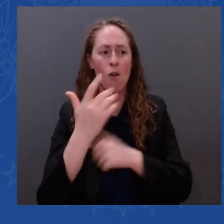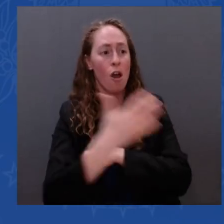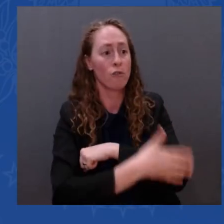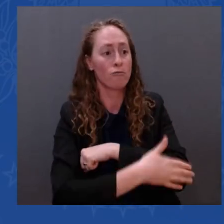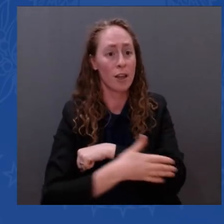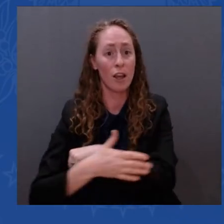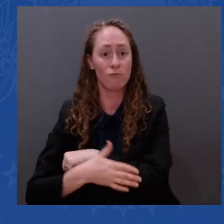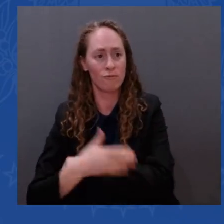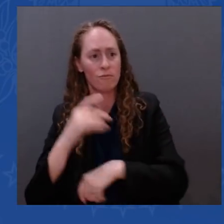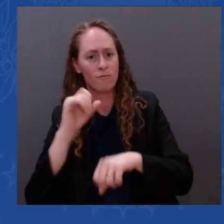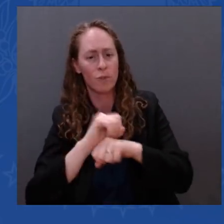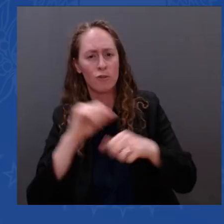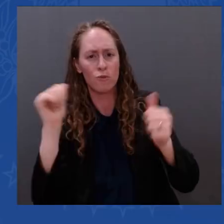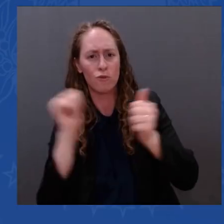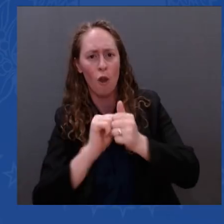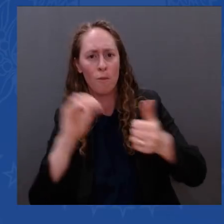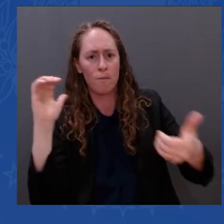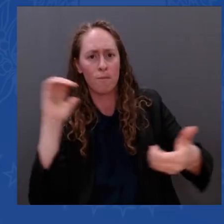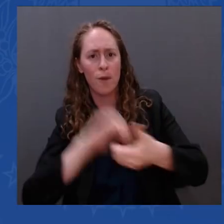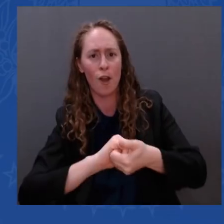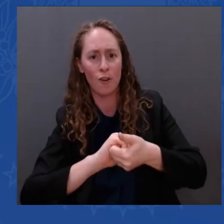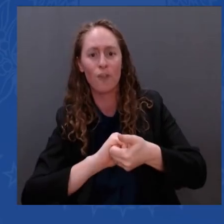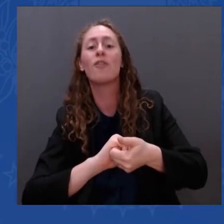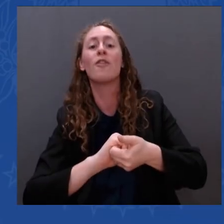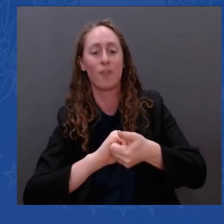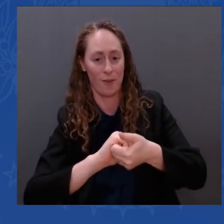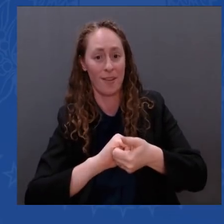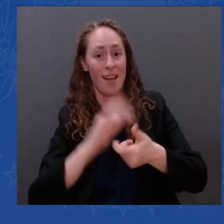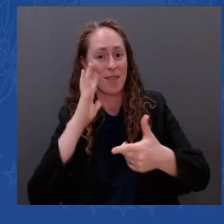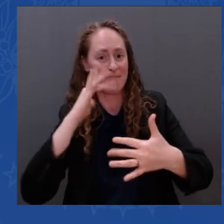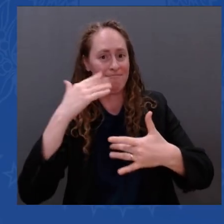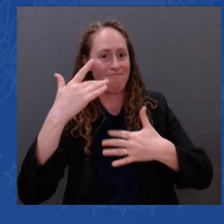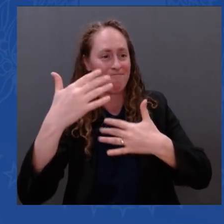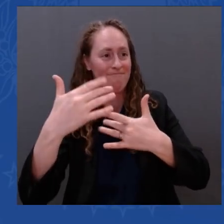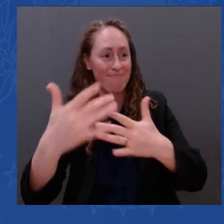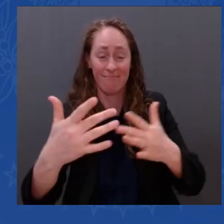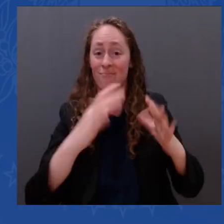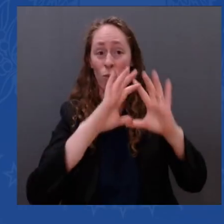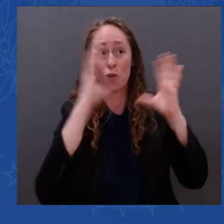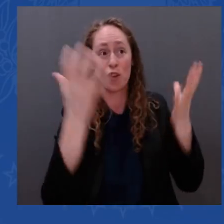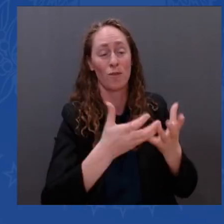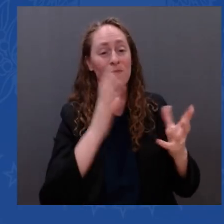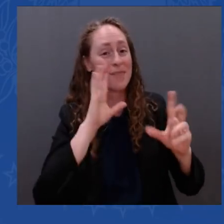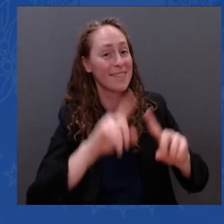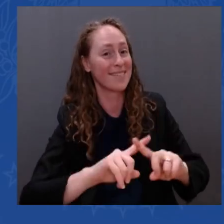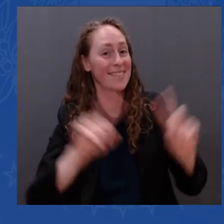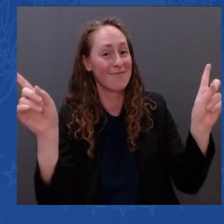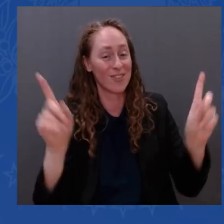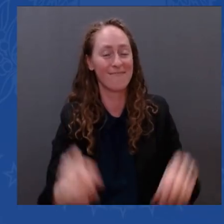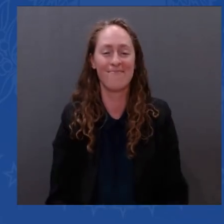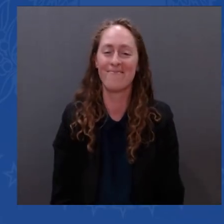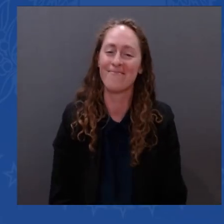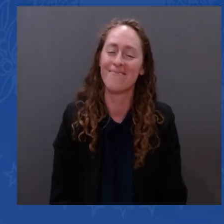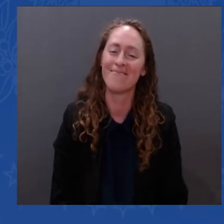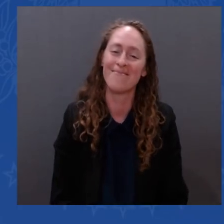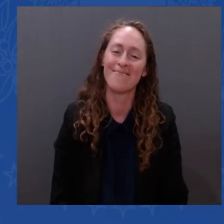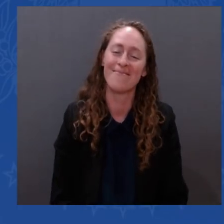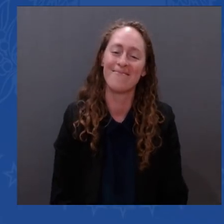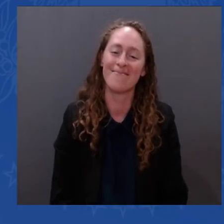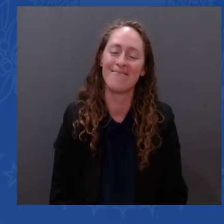of how that partnership -- and innovation, expertise, and values that drive both the Korean and American people -- are delivering for the world.